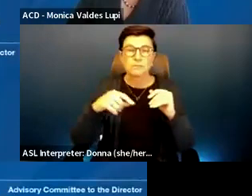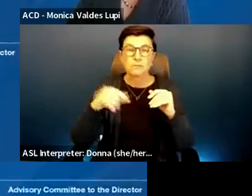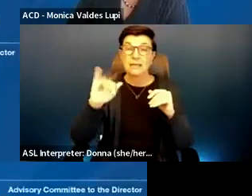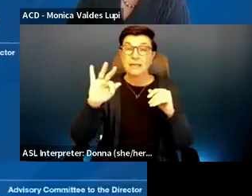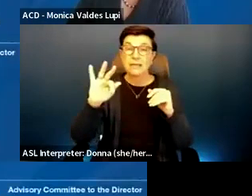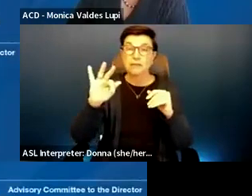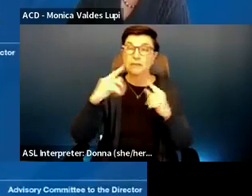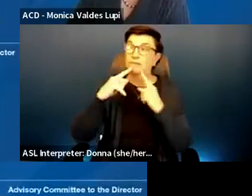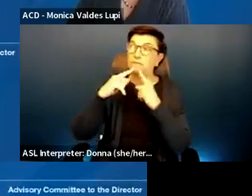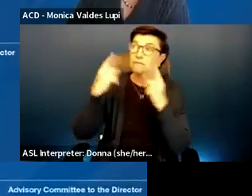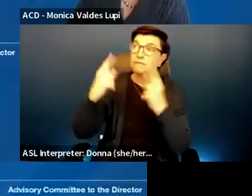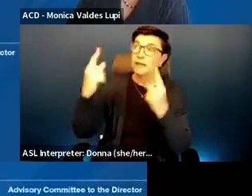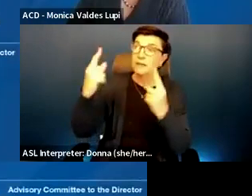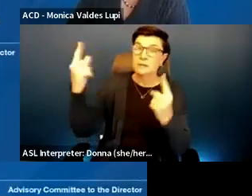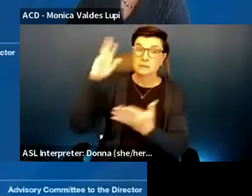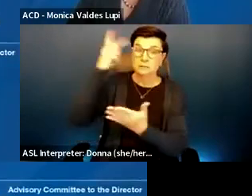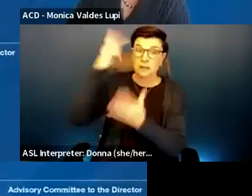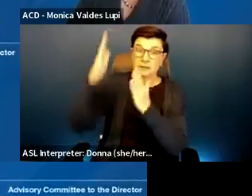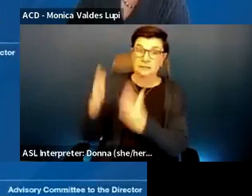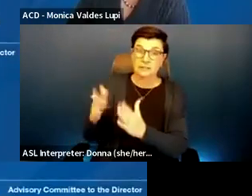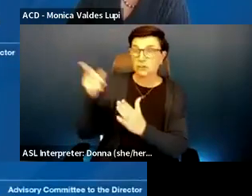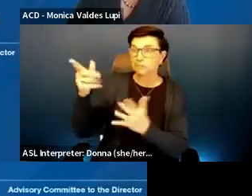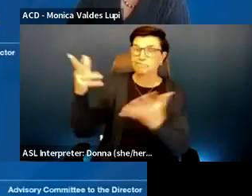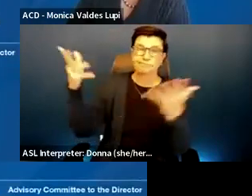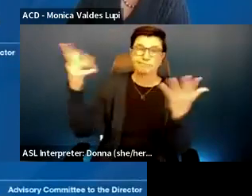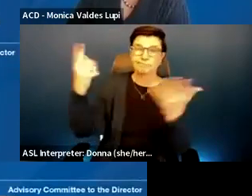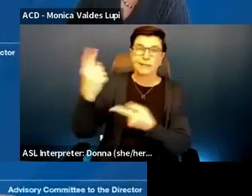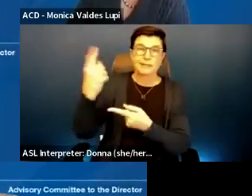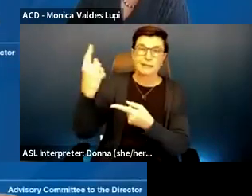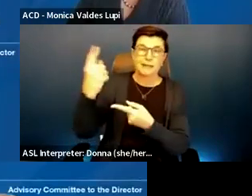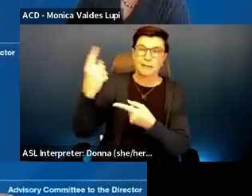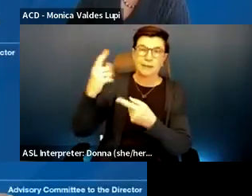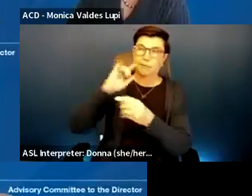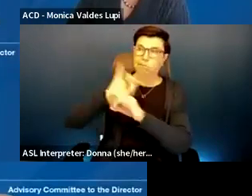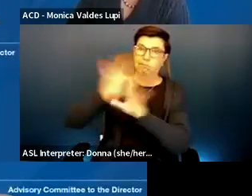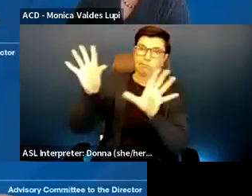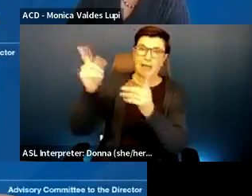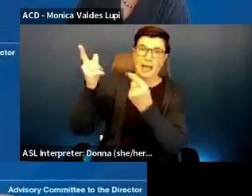and the next thing is it's due to the vaccine, what is our role in that?